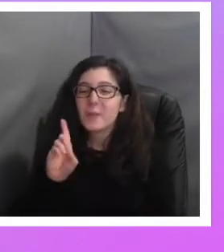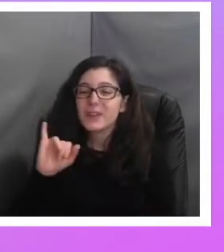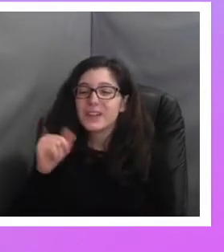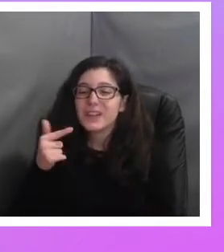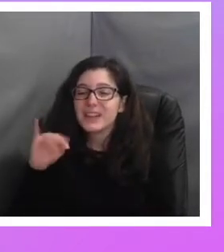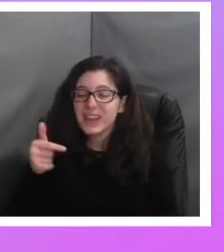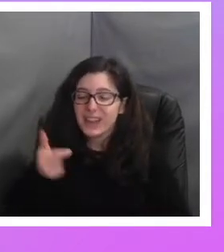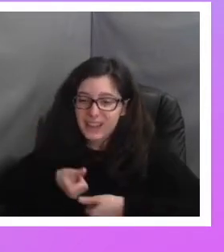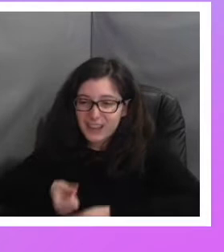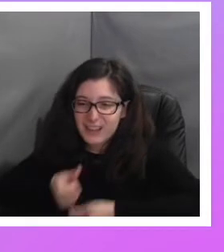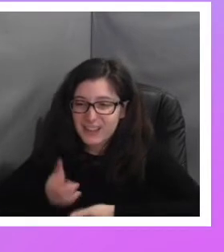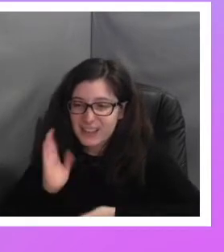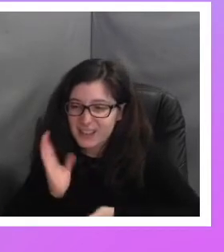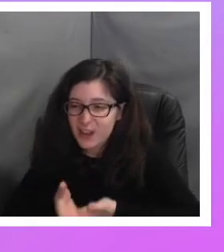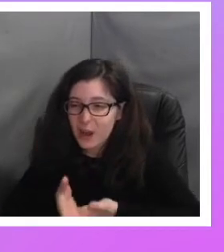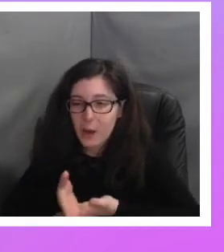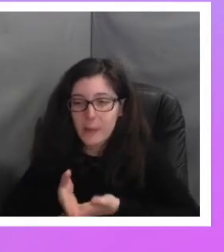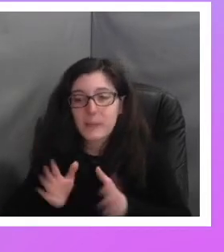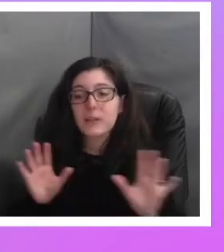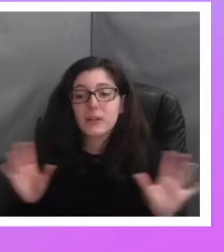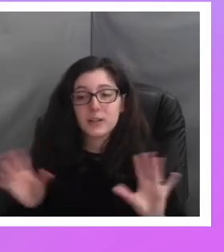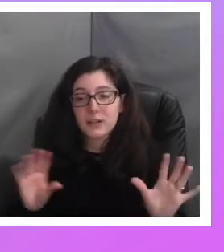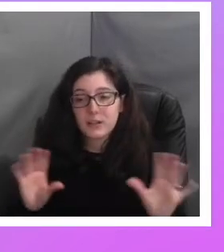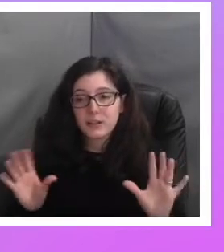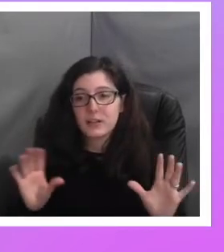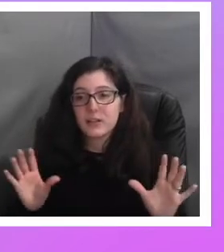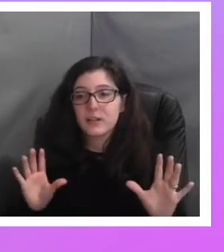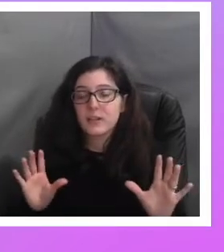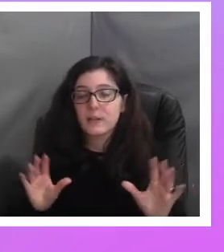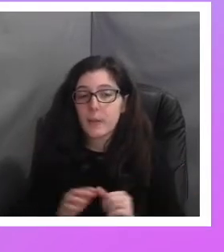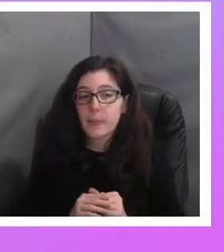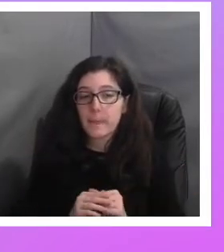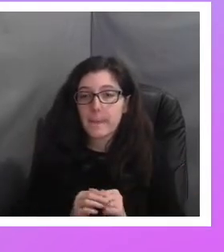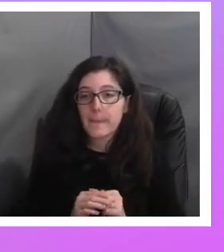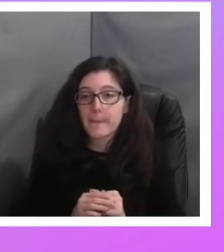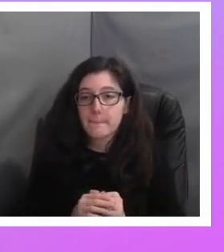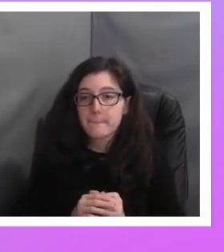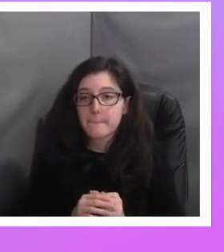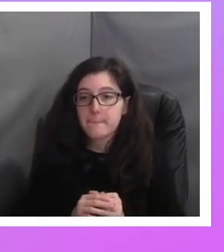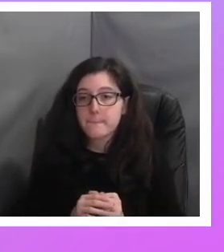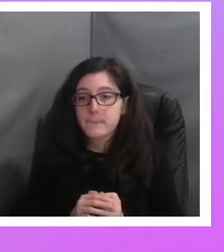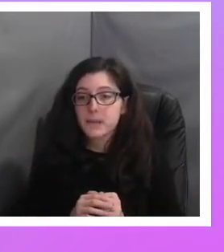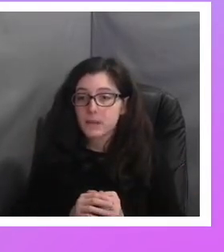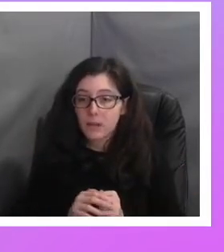making sure that nothing is inaccessible that you do going forward in the future.